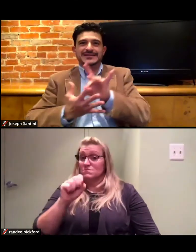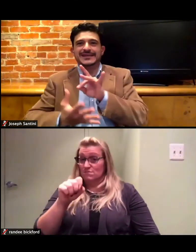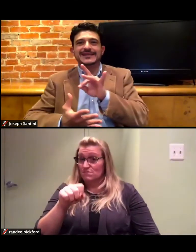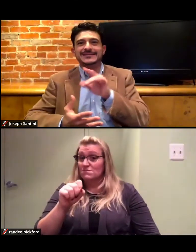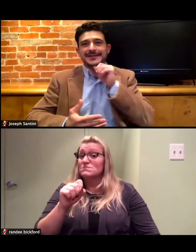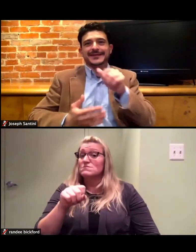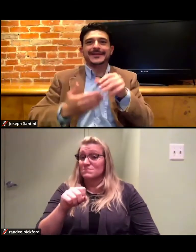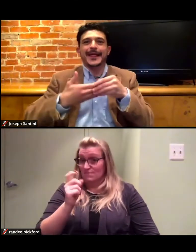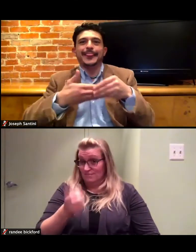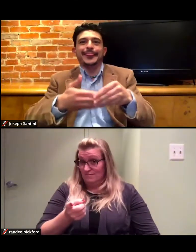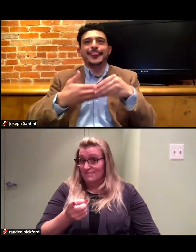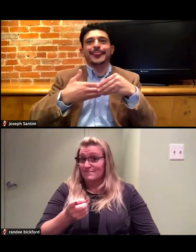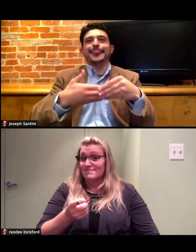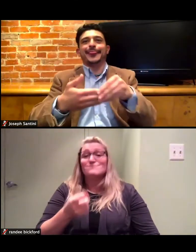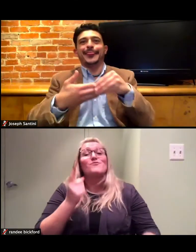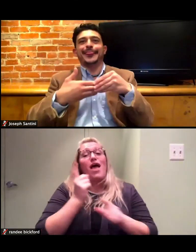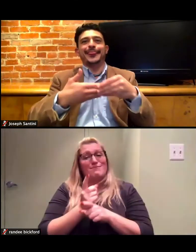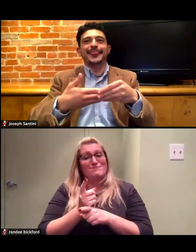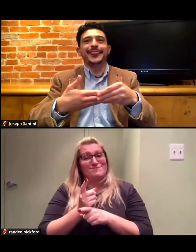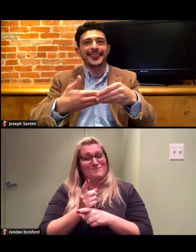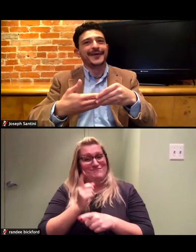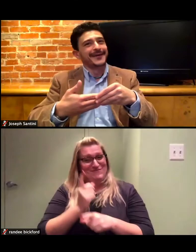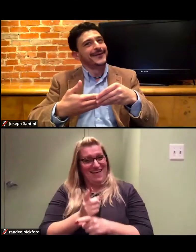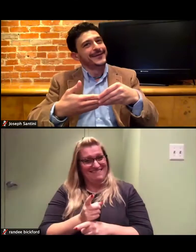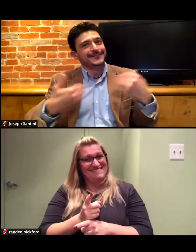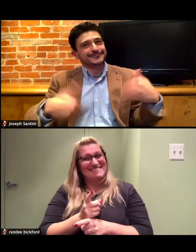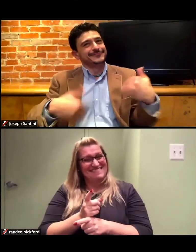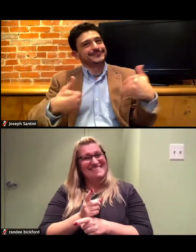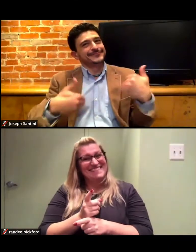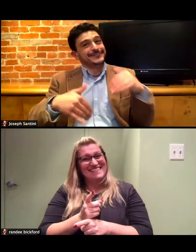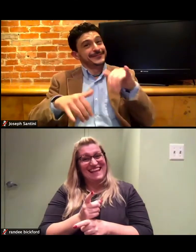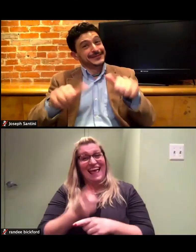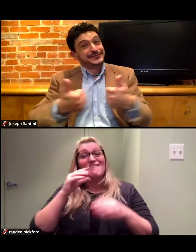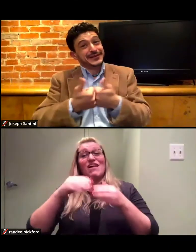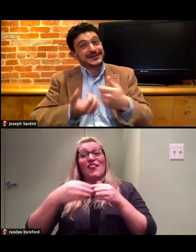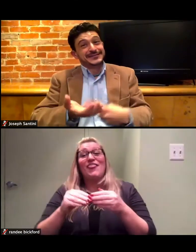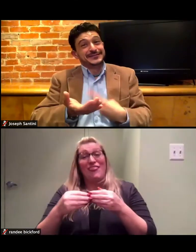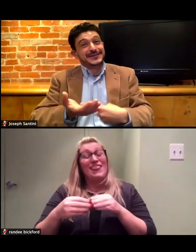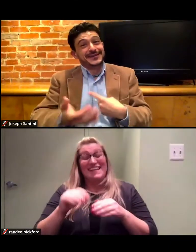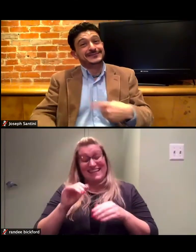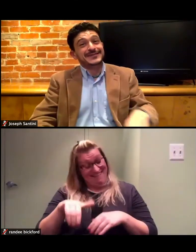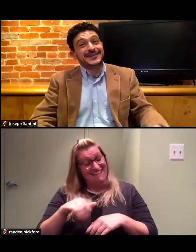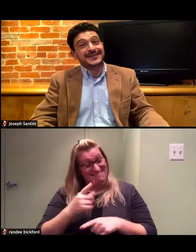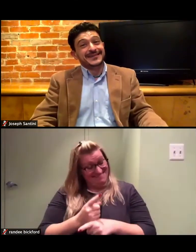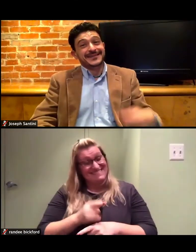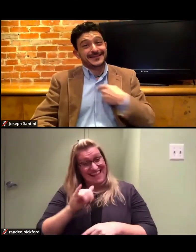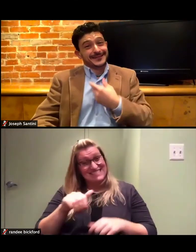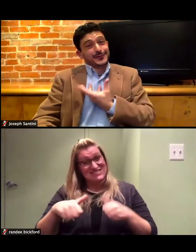and give them some hard choices and not be too flexible. Is that right, Randee? That is correct, yes.